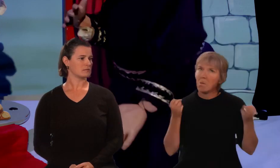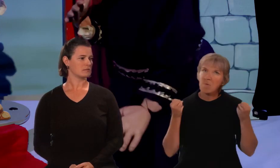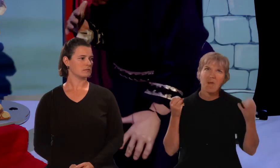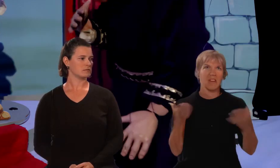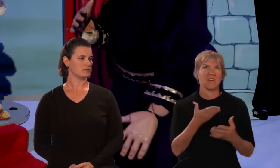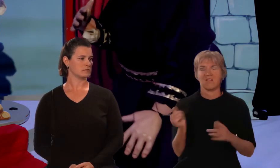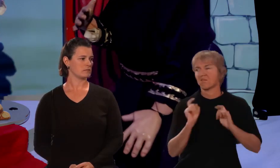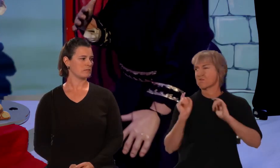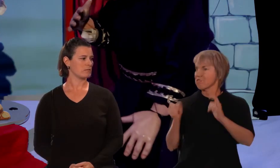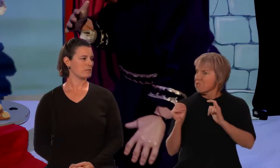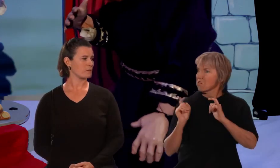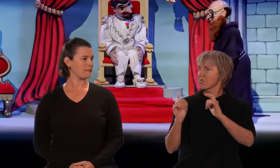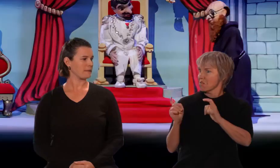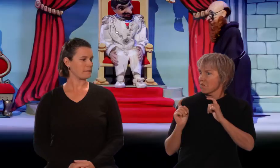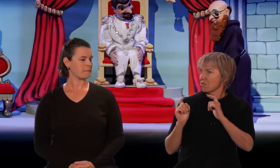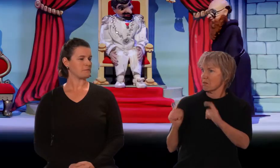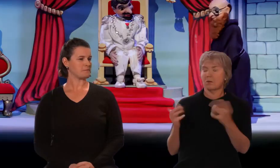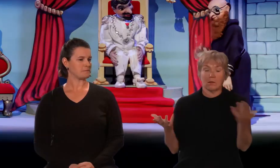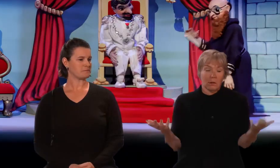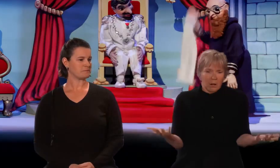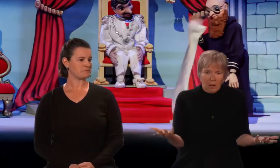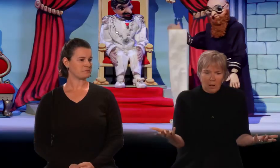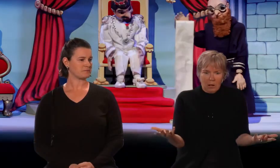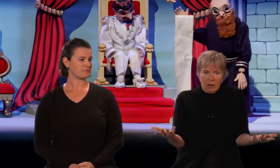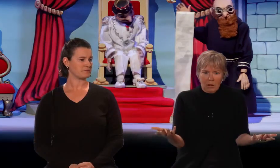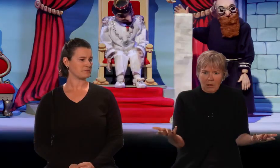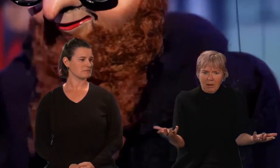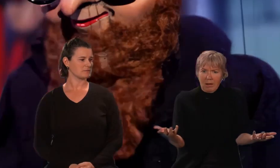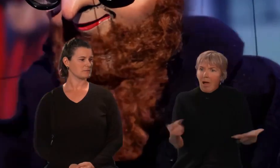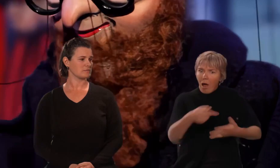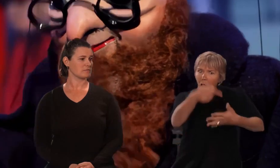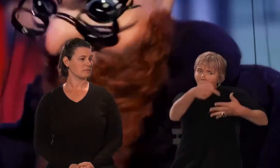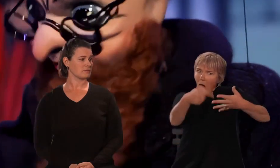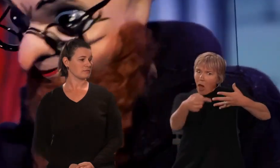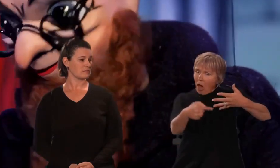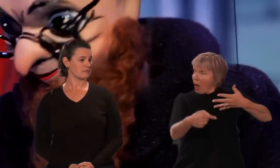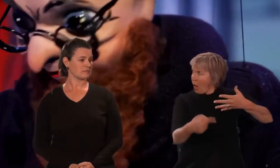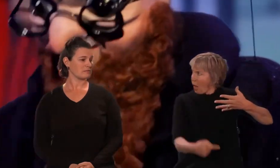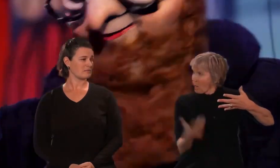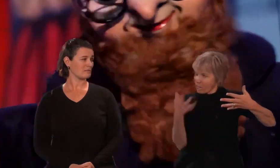in my time, Your Majesty. It just happens that I have with me a list of the things I have got for you in my time.